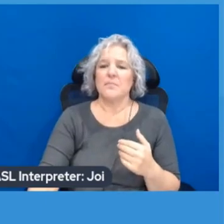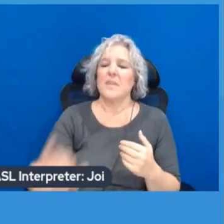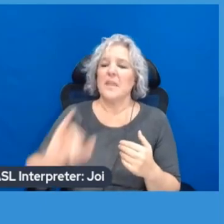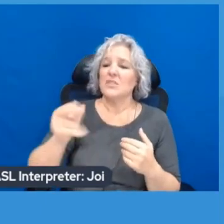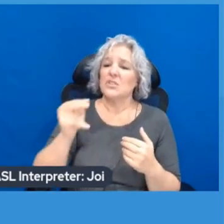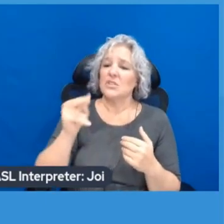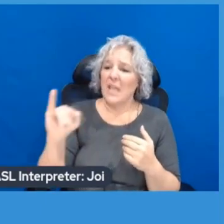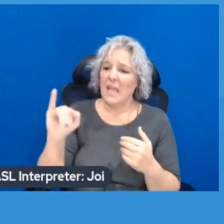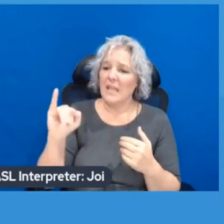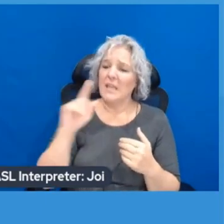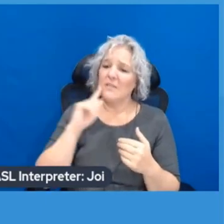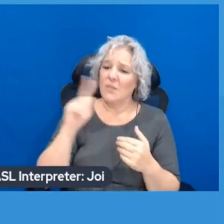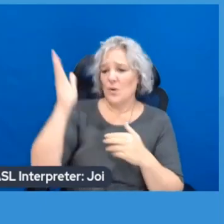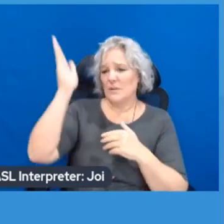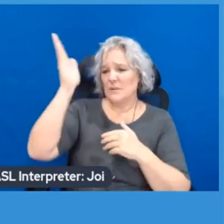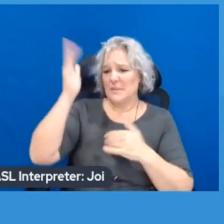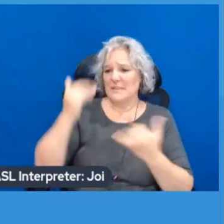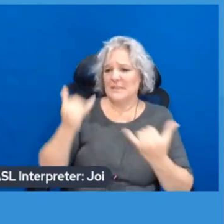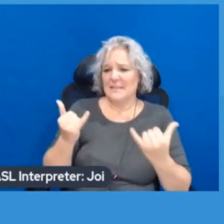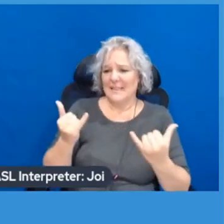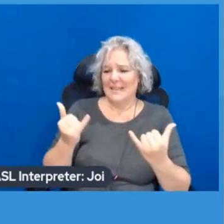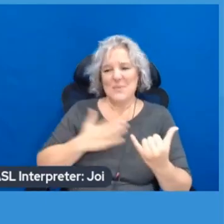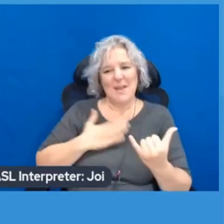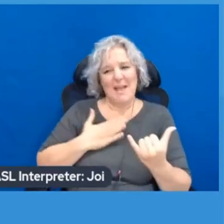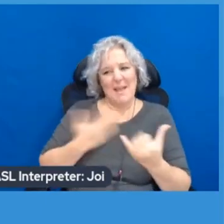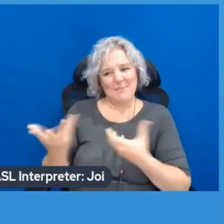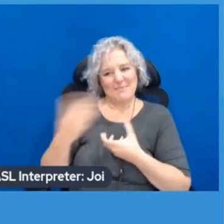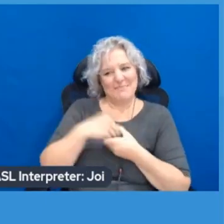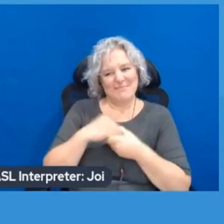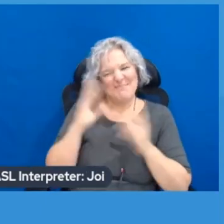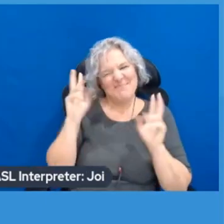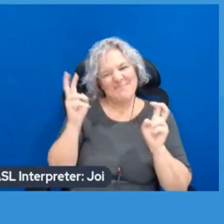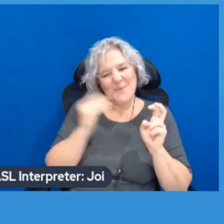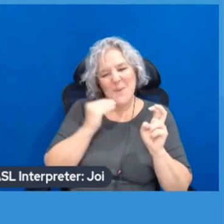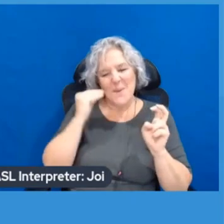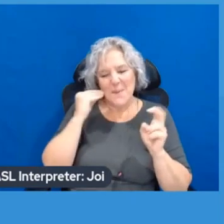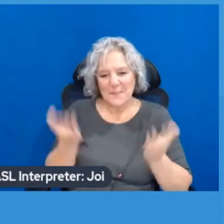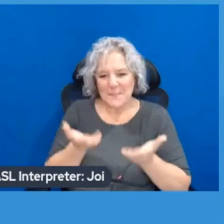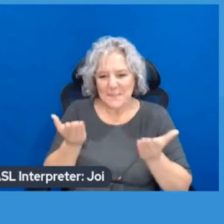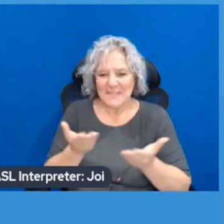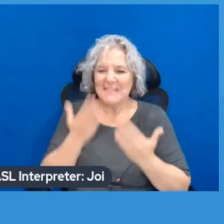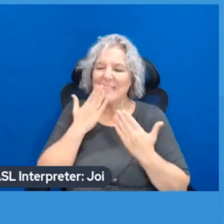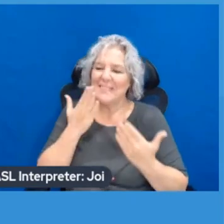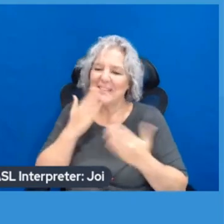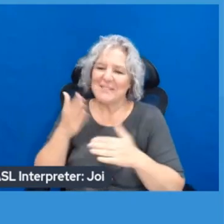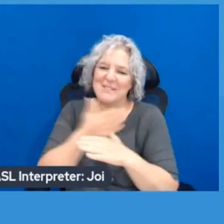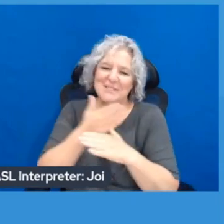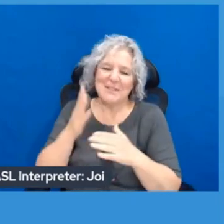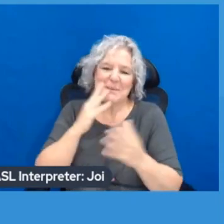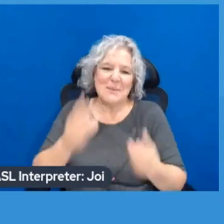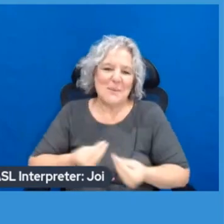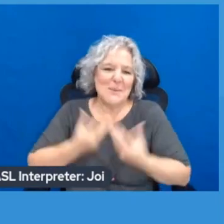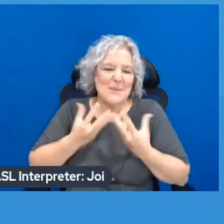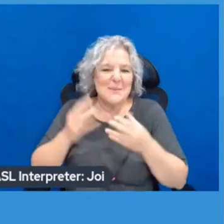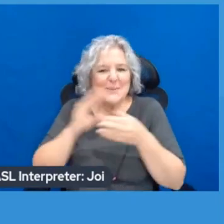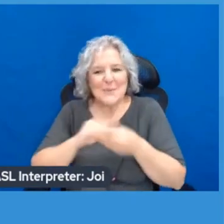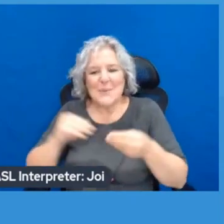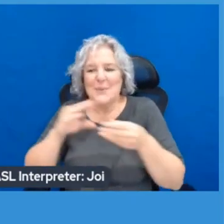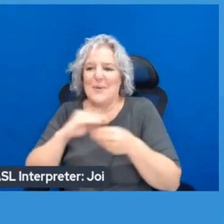We're glad you found your home here at FPG with us. Thank you for sharing your inspirational story about your family